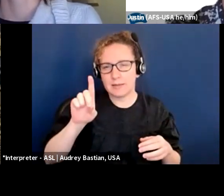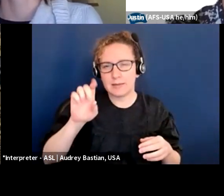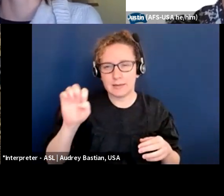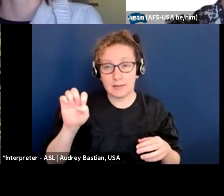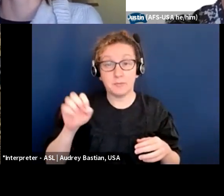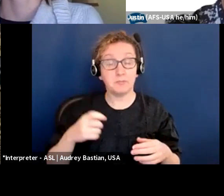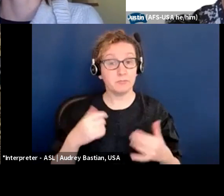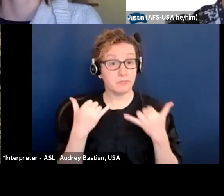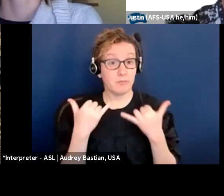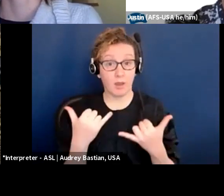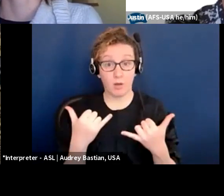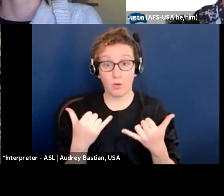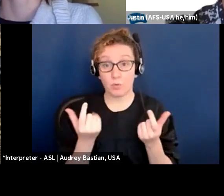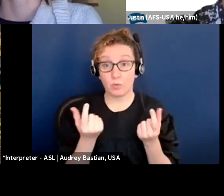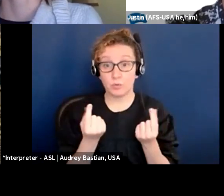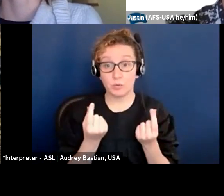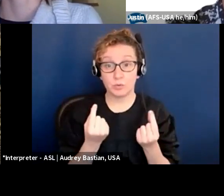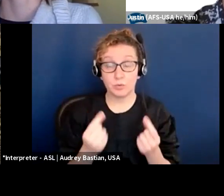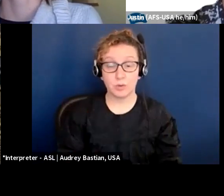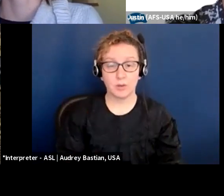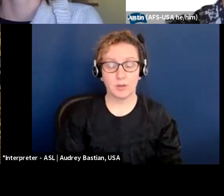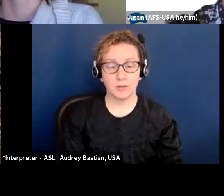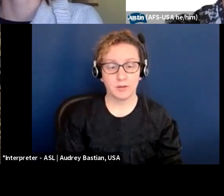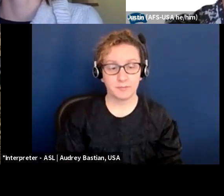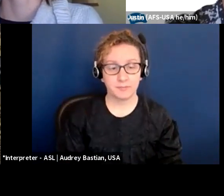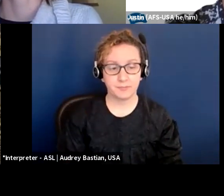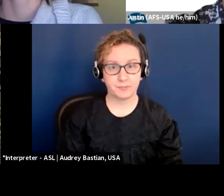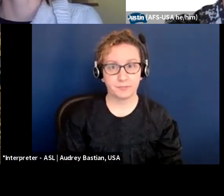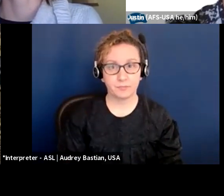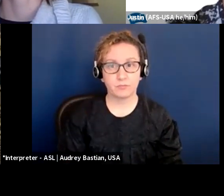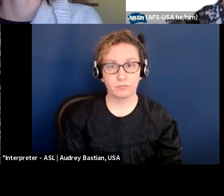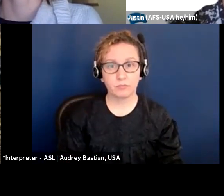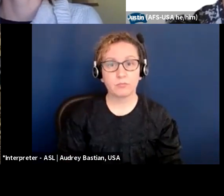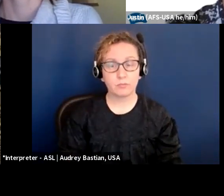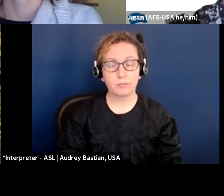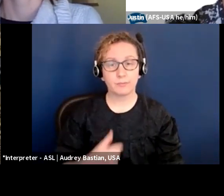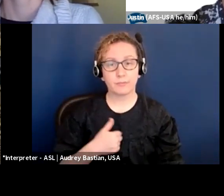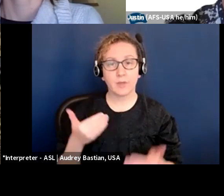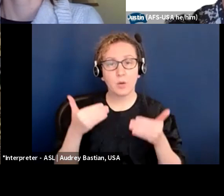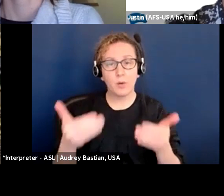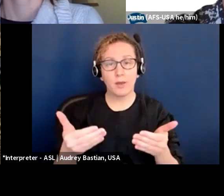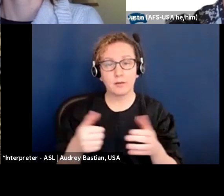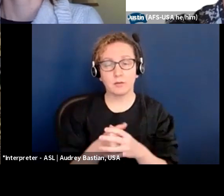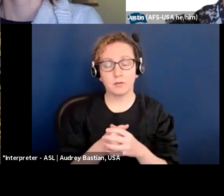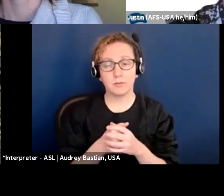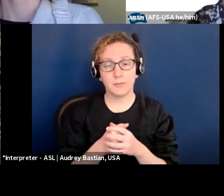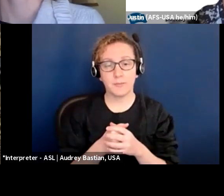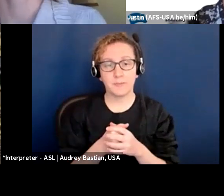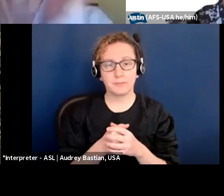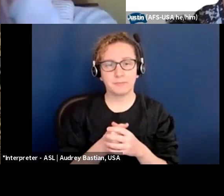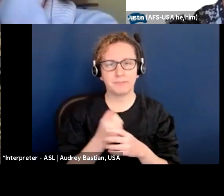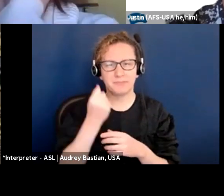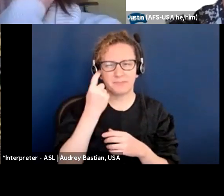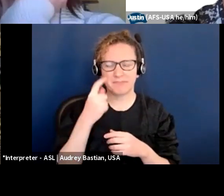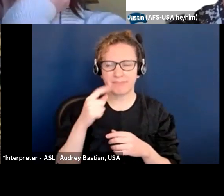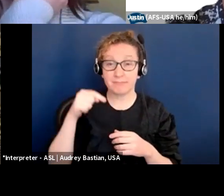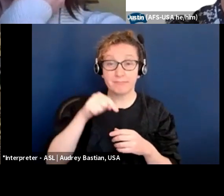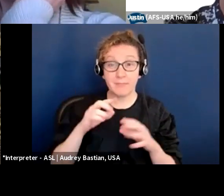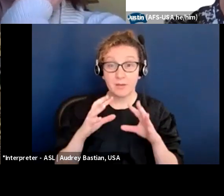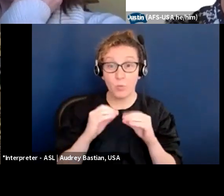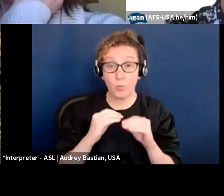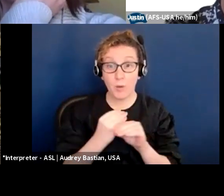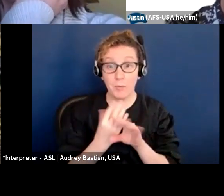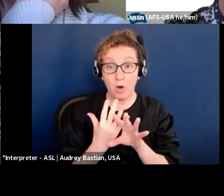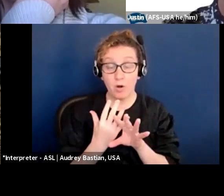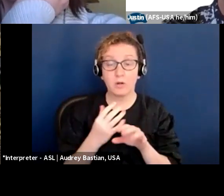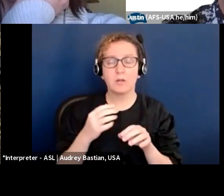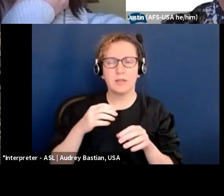and basically the idea of this webinar is that it is an insider's guide of international